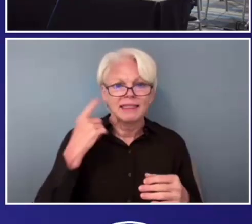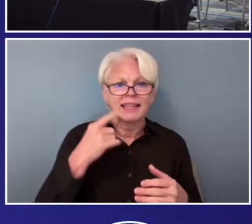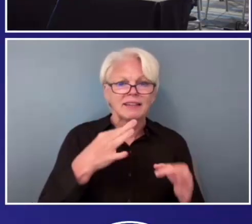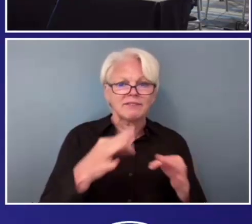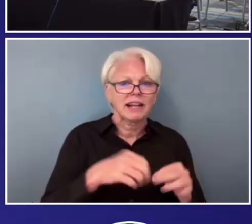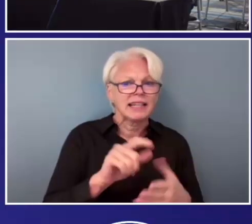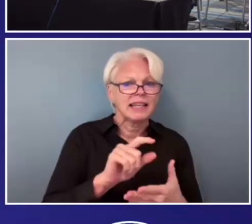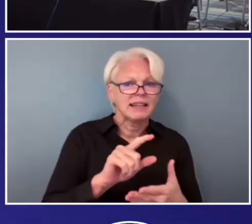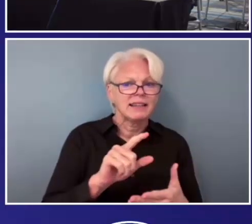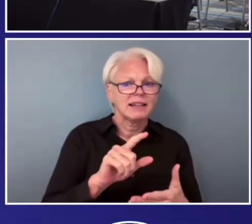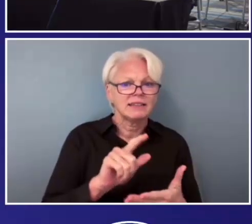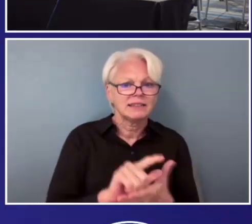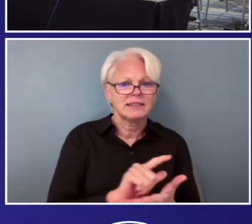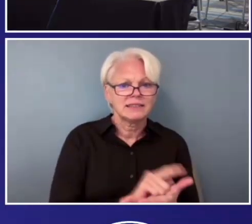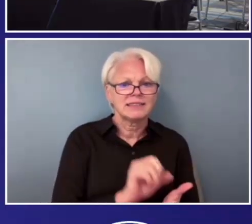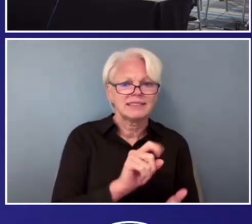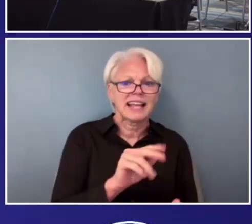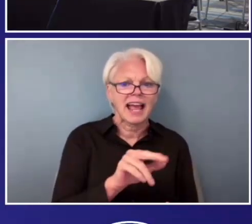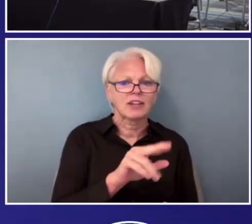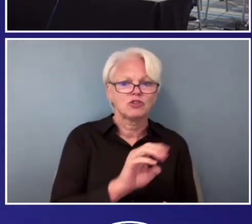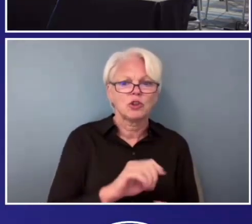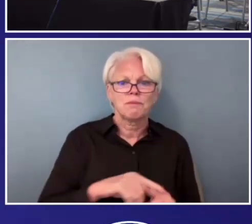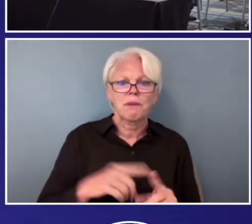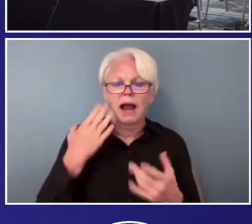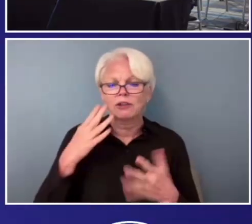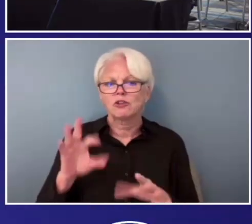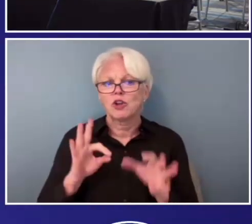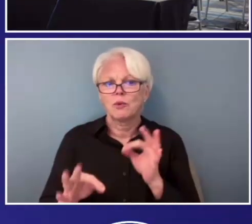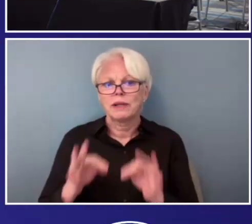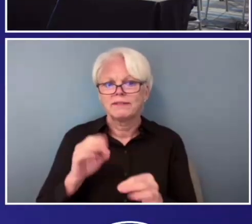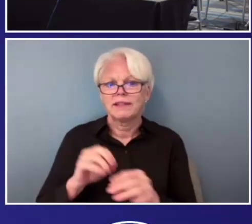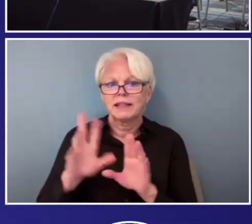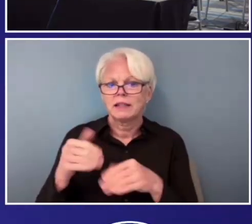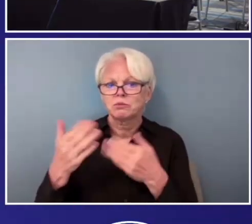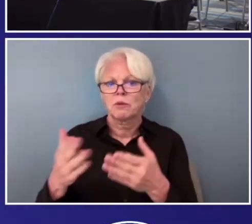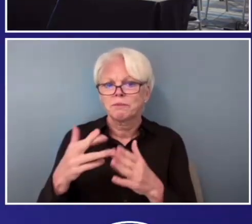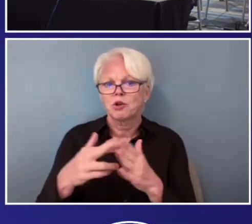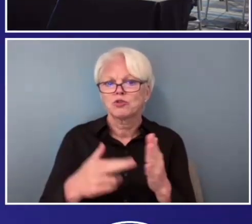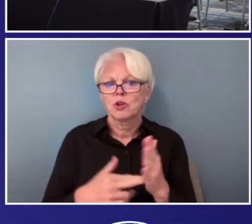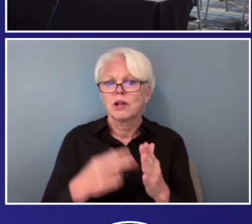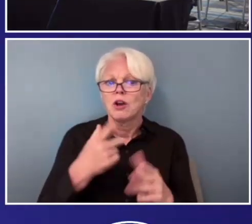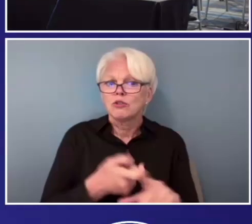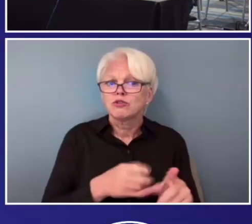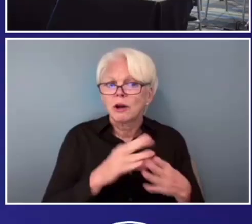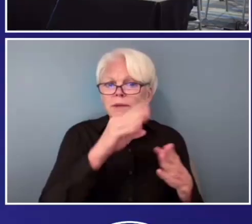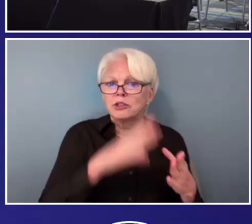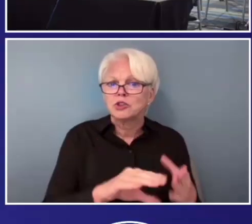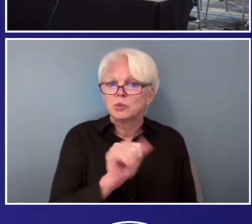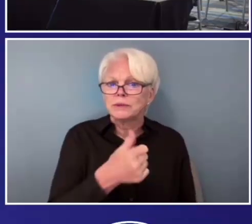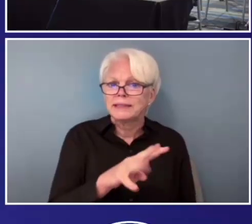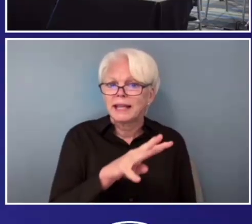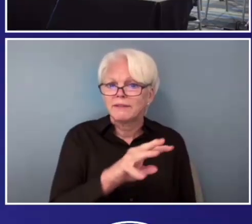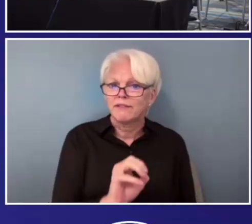additional in the, in the proposed rule, is it from the student's 1040 or is there